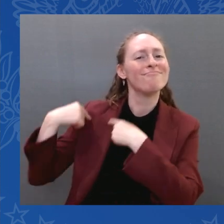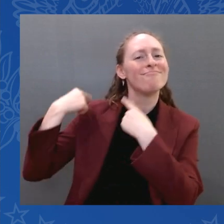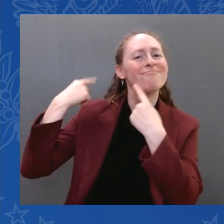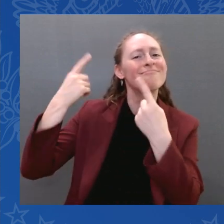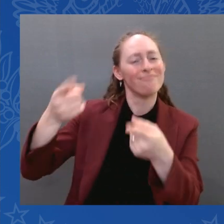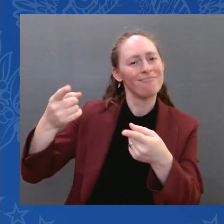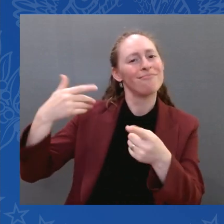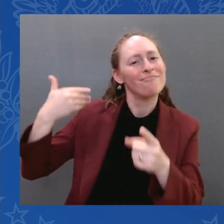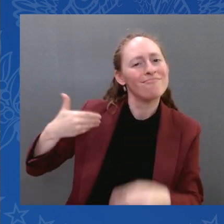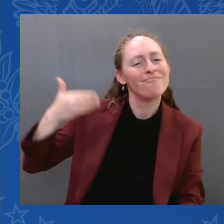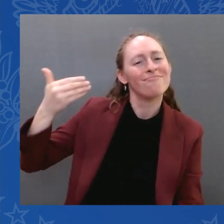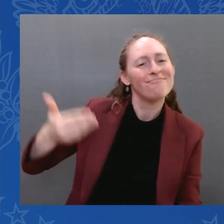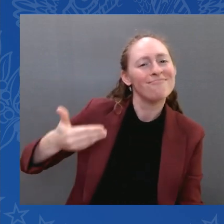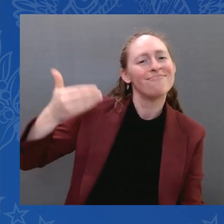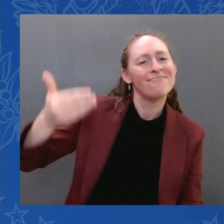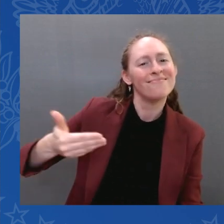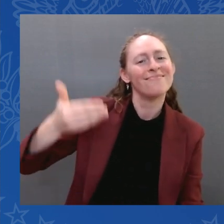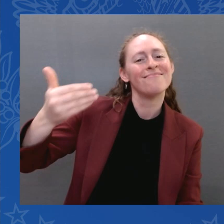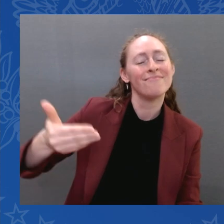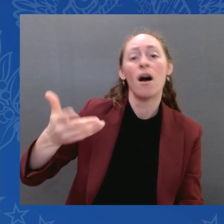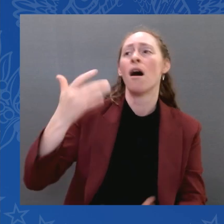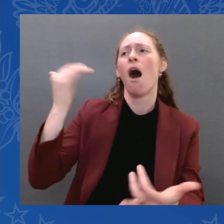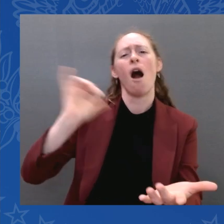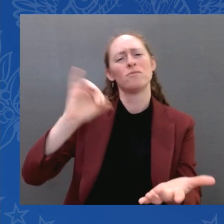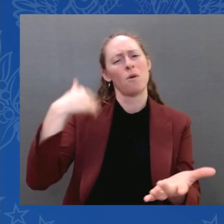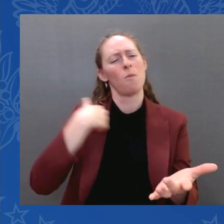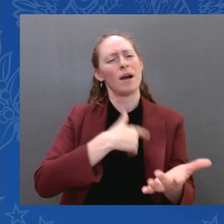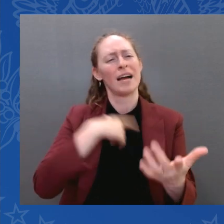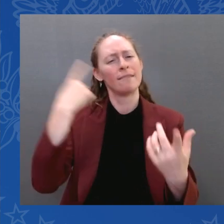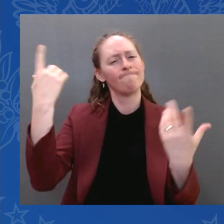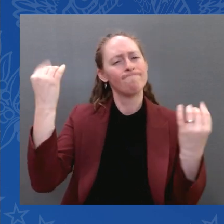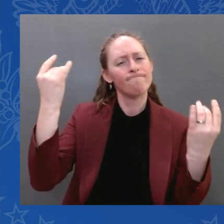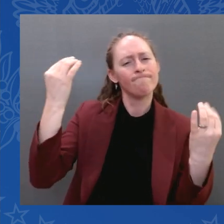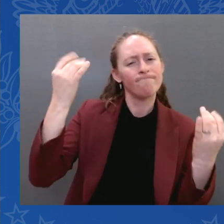And when we come here, when we make memories